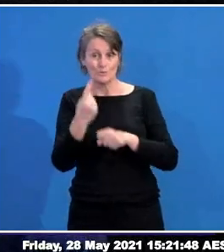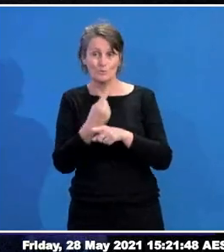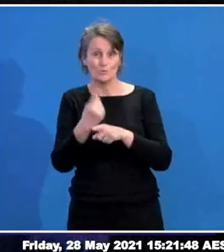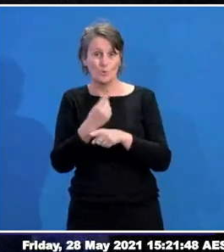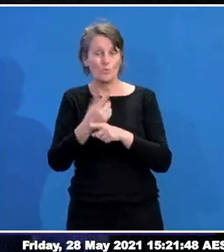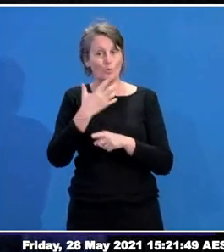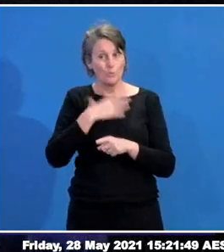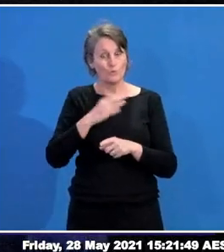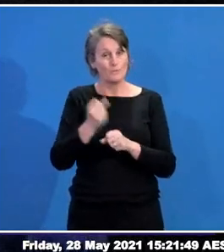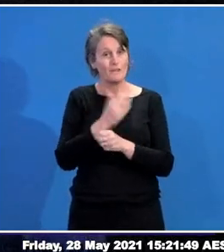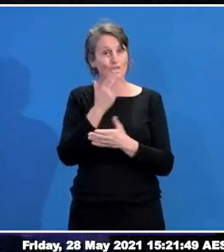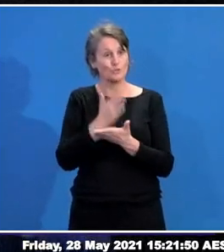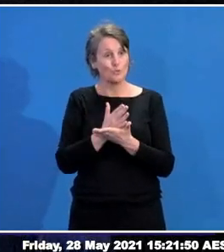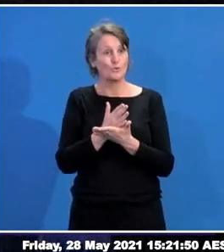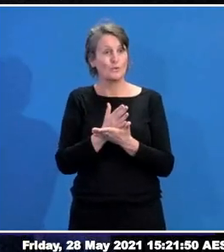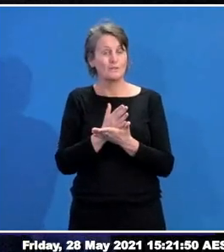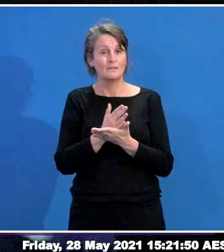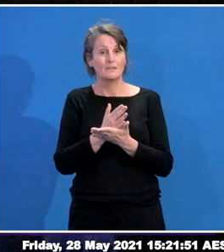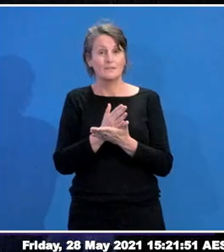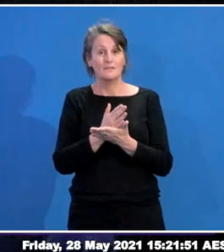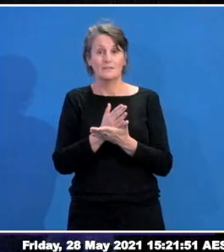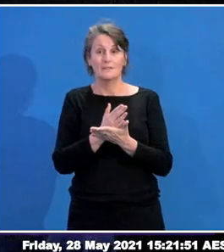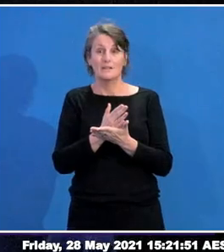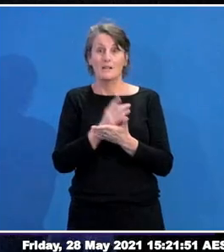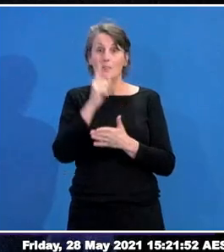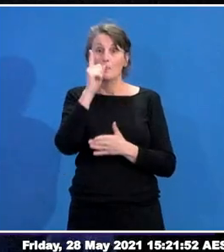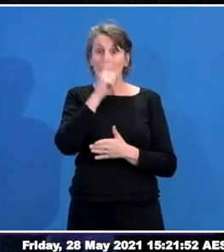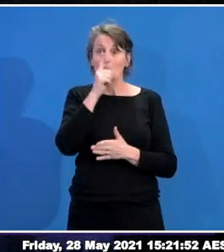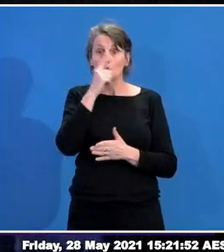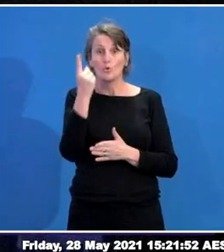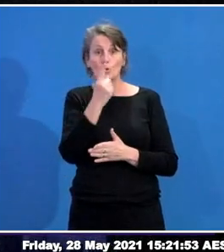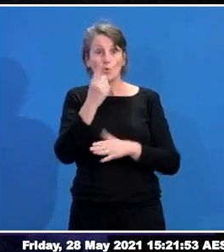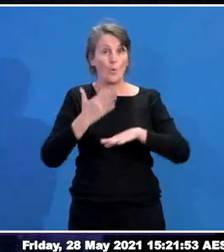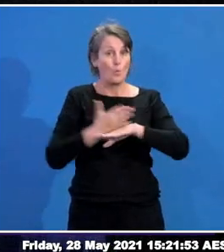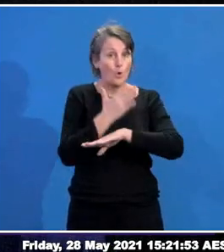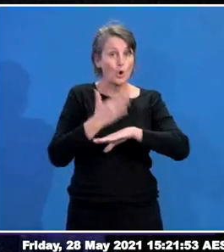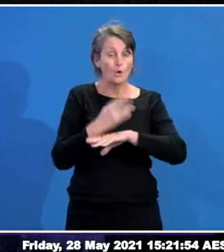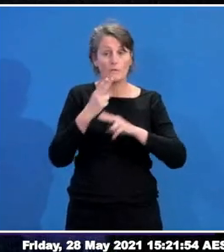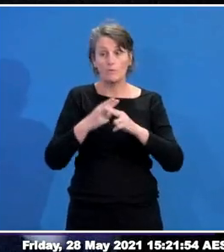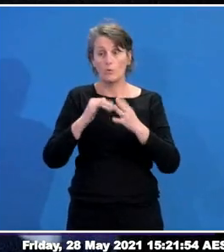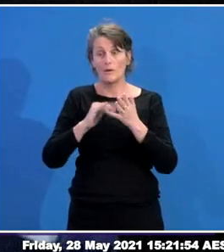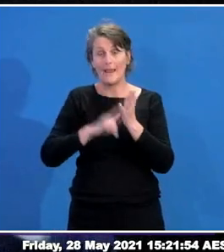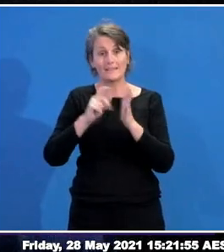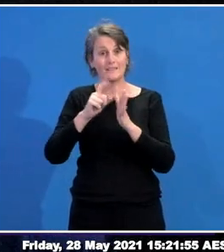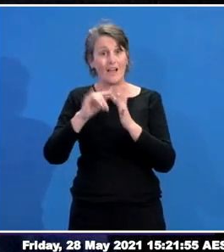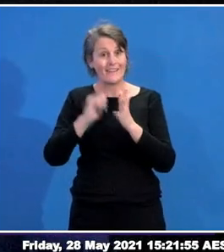We want to attract people into the NDIS work force who have the innate qualities